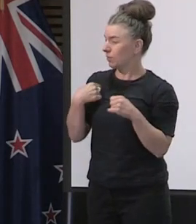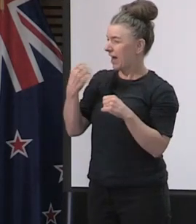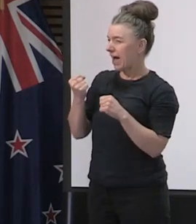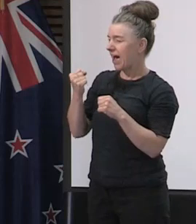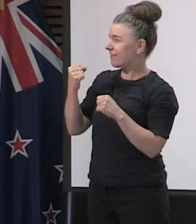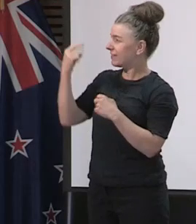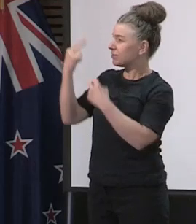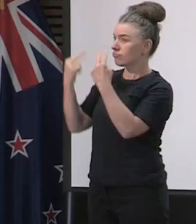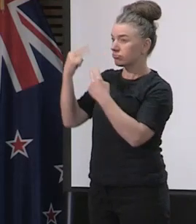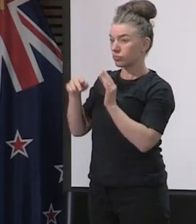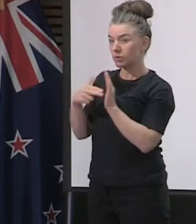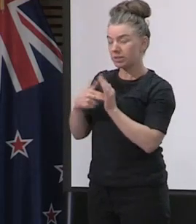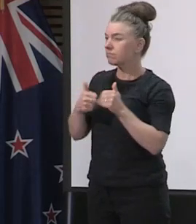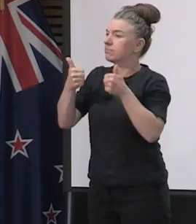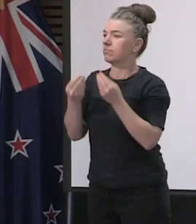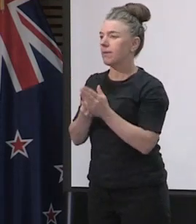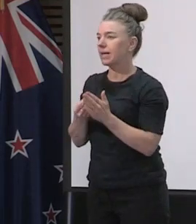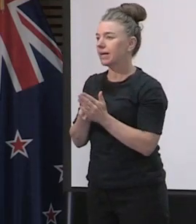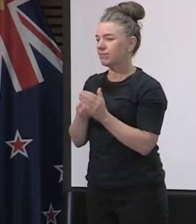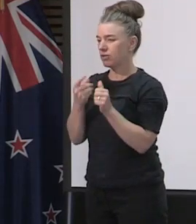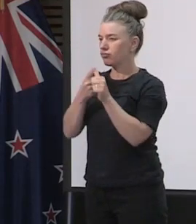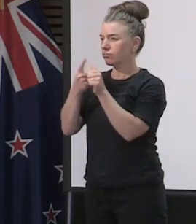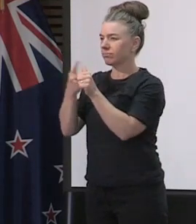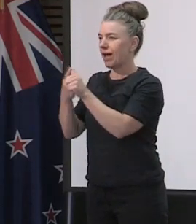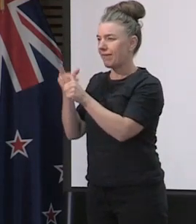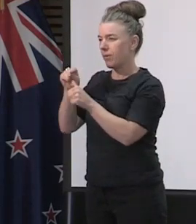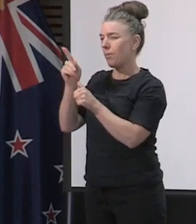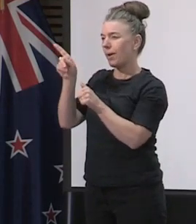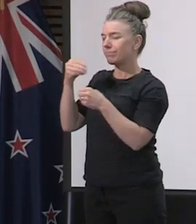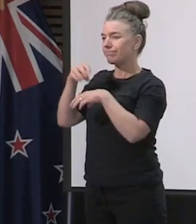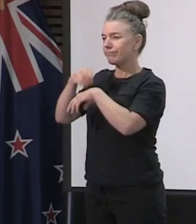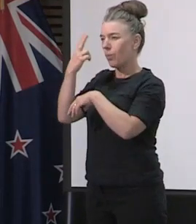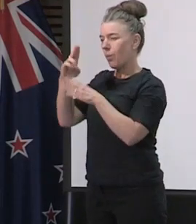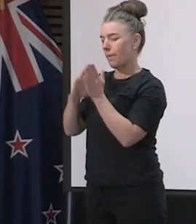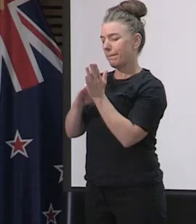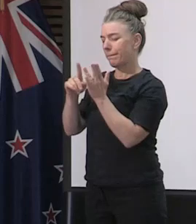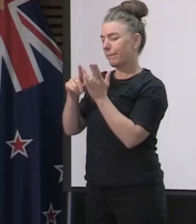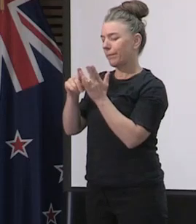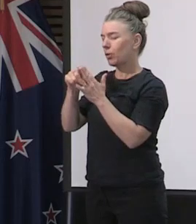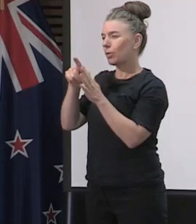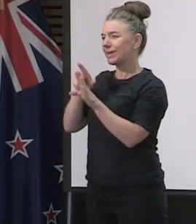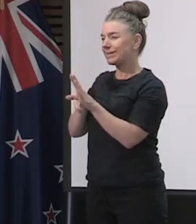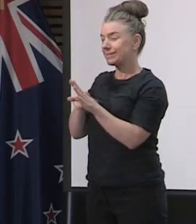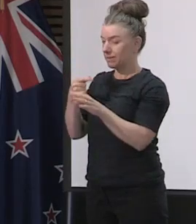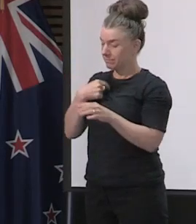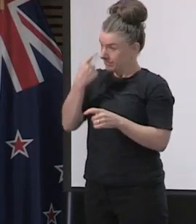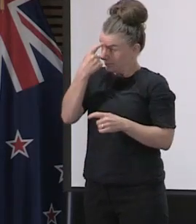unemployment around 4%, and an AAA foreign currency rating from Moody's. I defended the surpluses we ran in our first